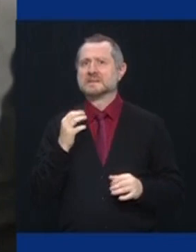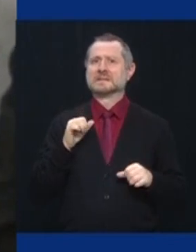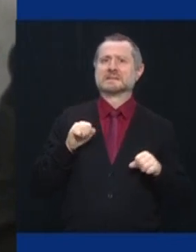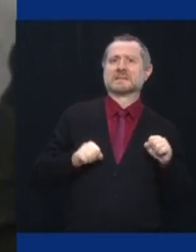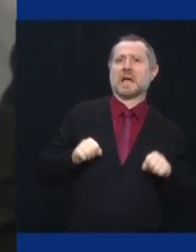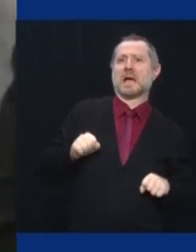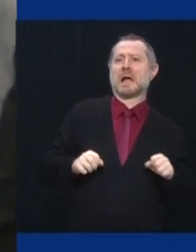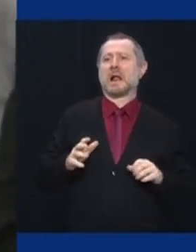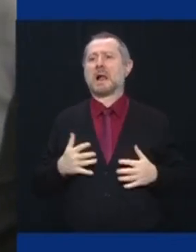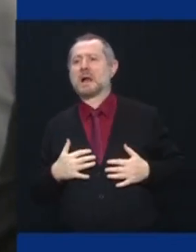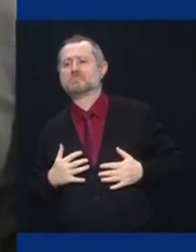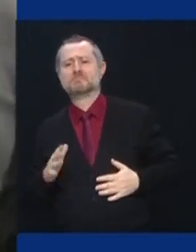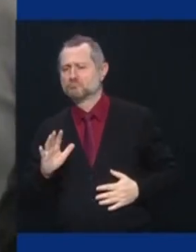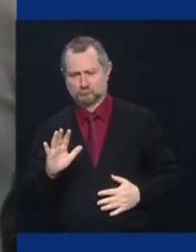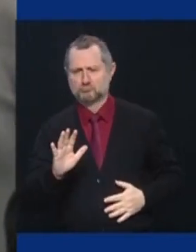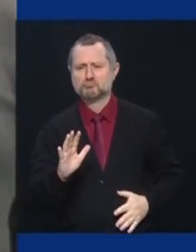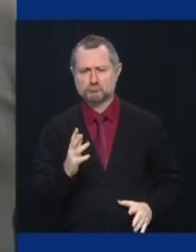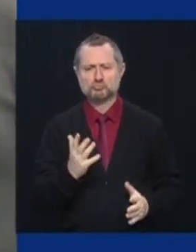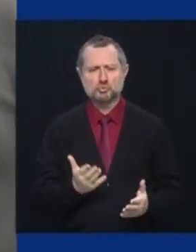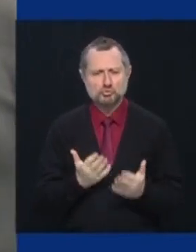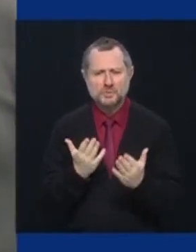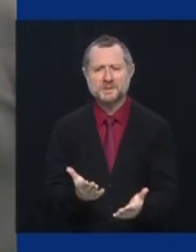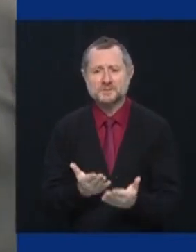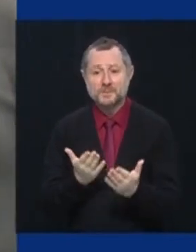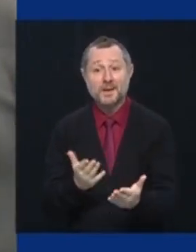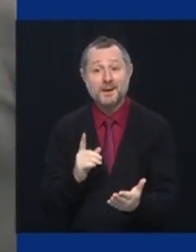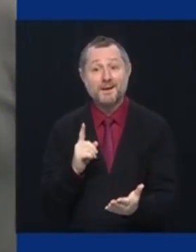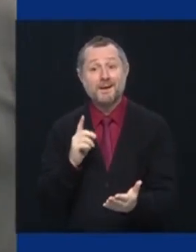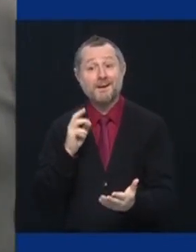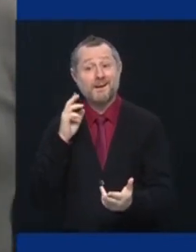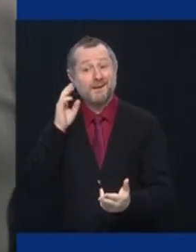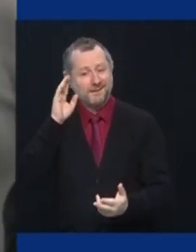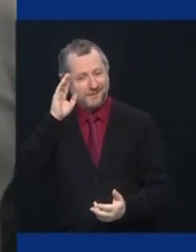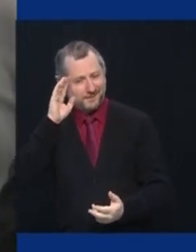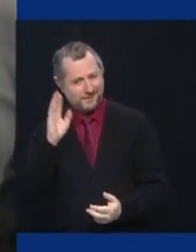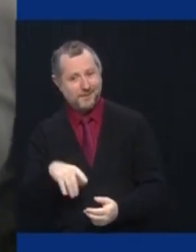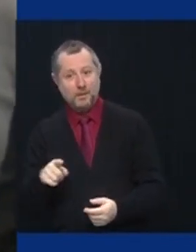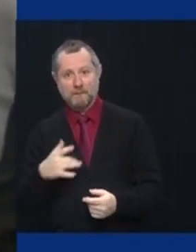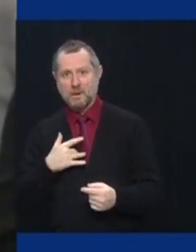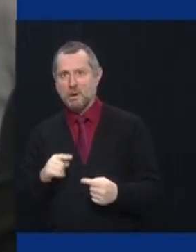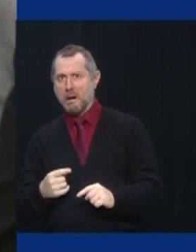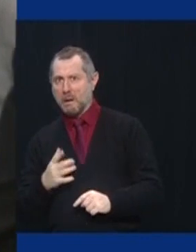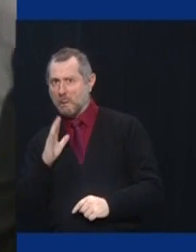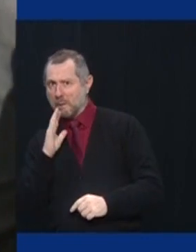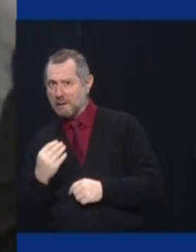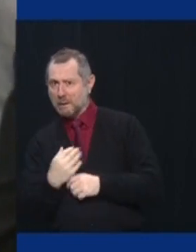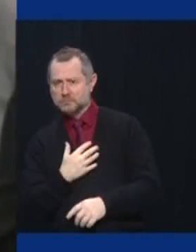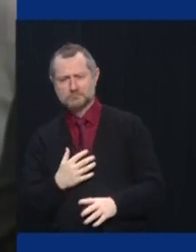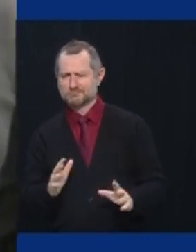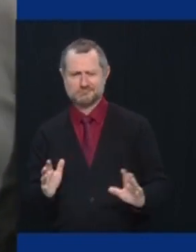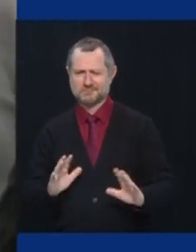ARE SAYING TAKE IT. THERE IS NO REASON WHY ANYONE WOULD BE RECOMMENDING THIS